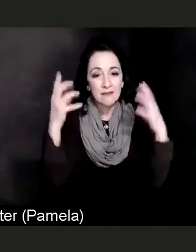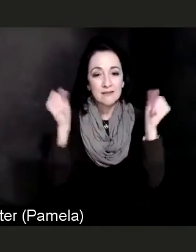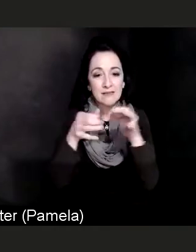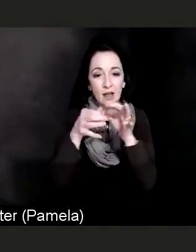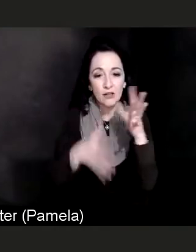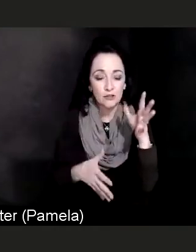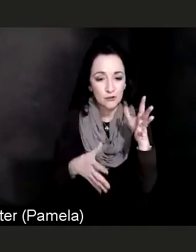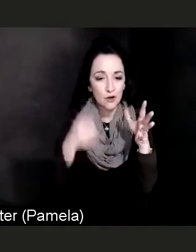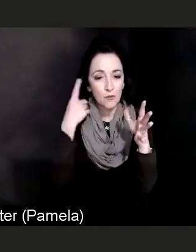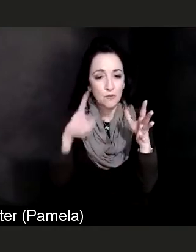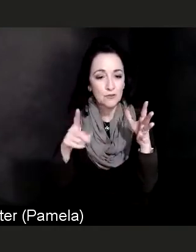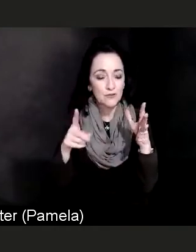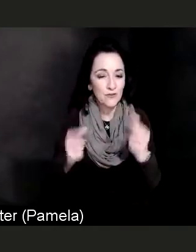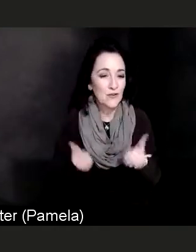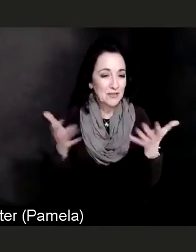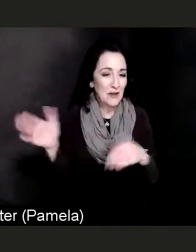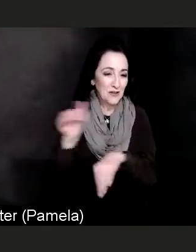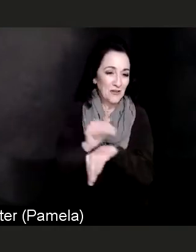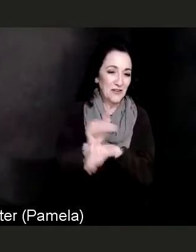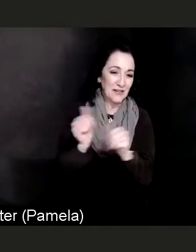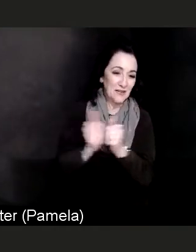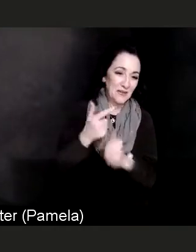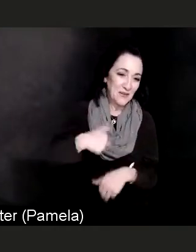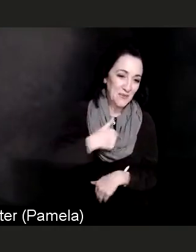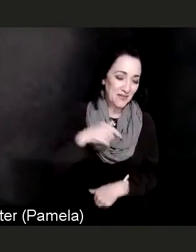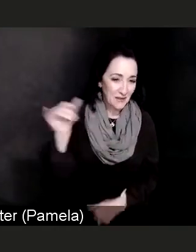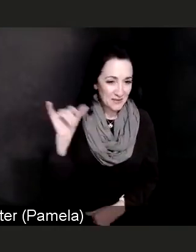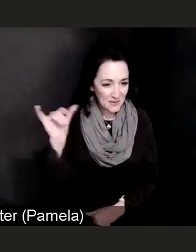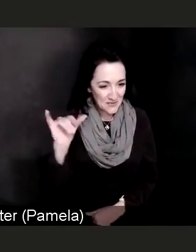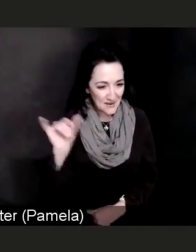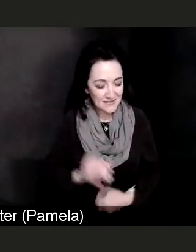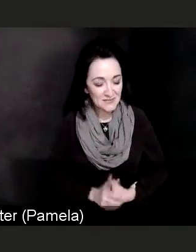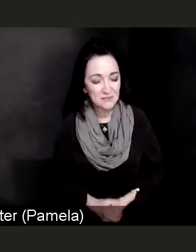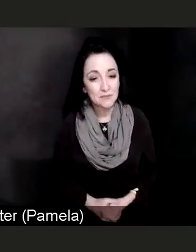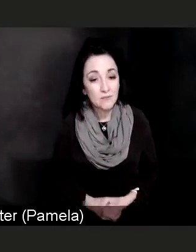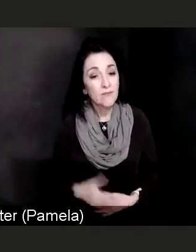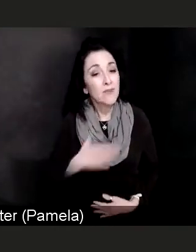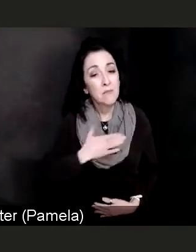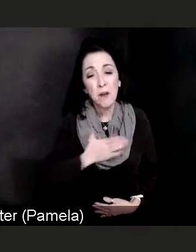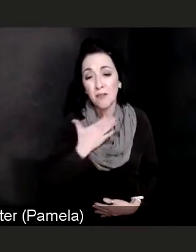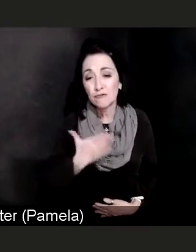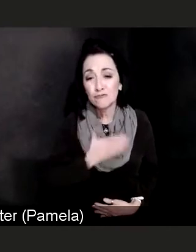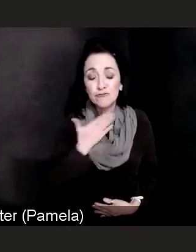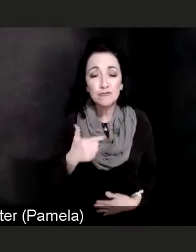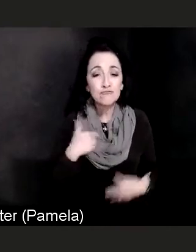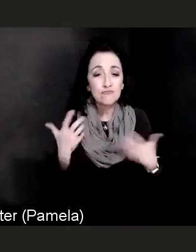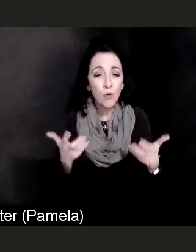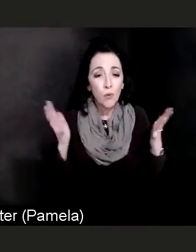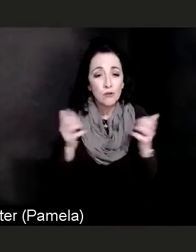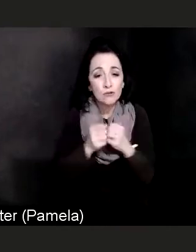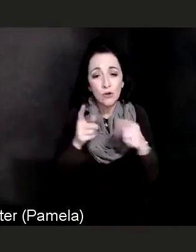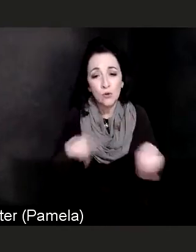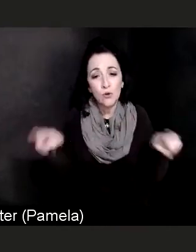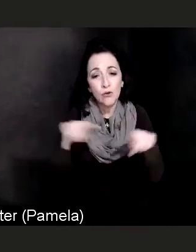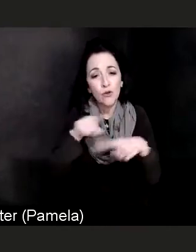for spending their evening with us as well. It is my pleasure to talk to you more about some updates on COVID-19